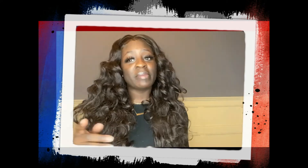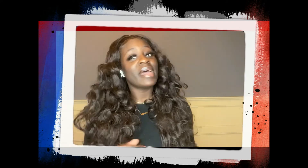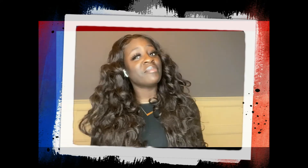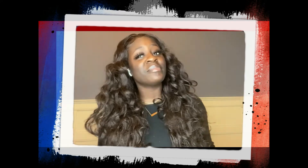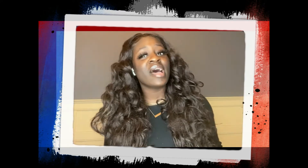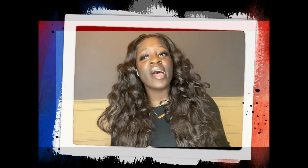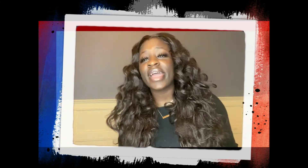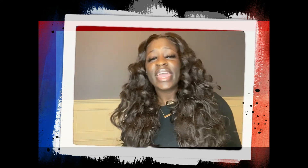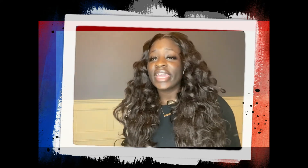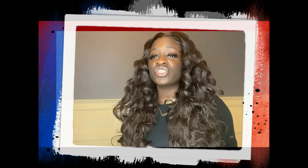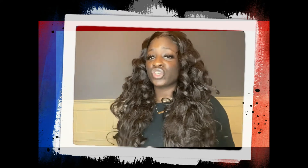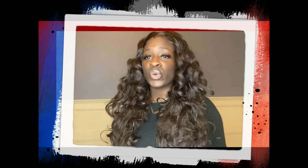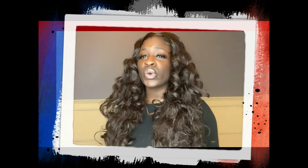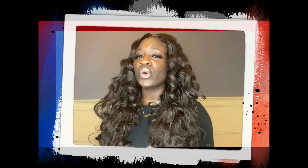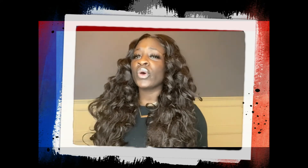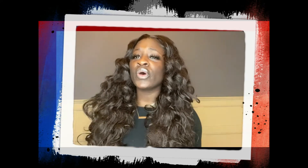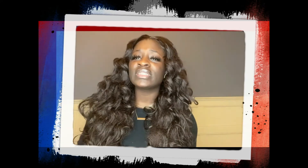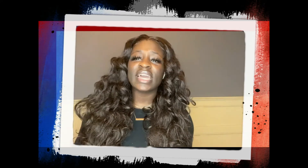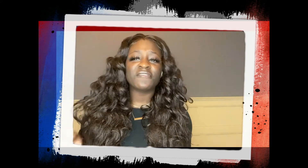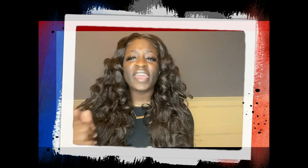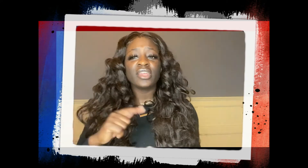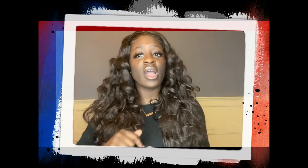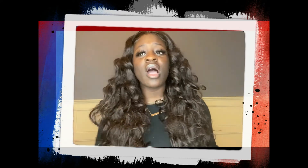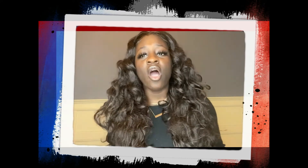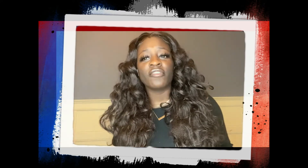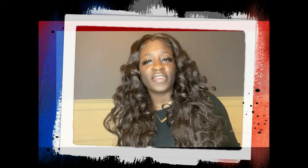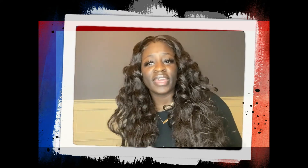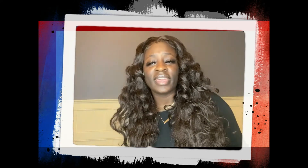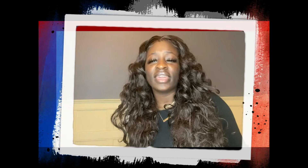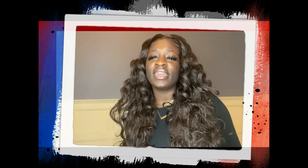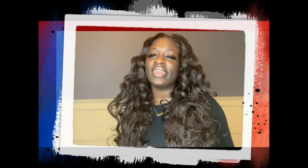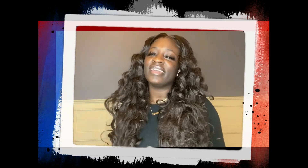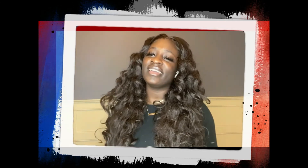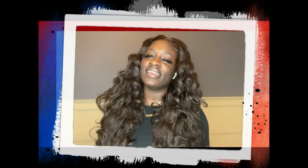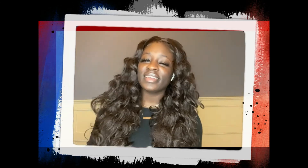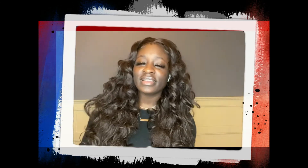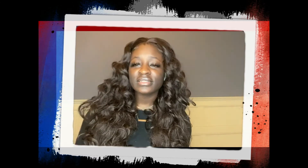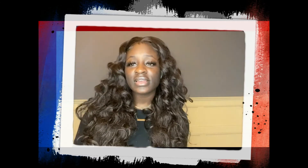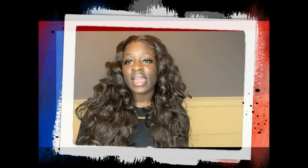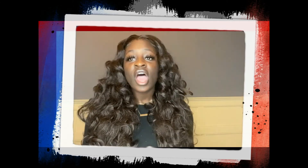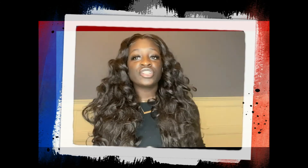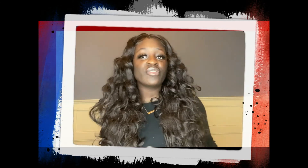Remember his shoes could fit your feet Just try